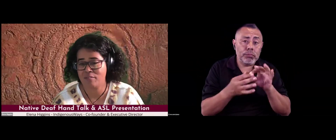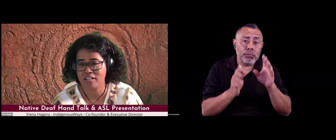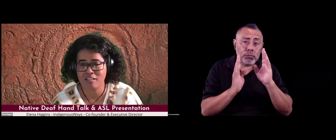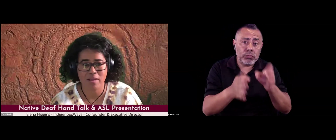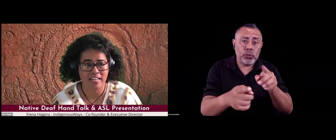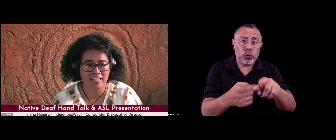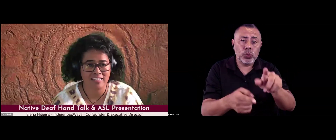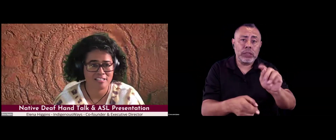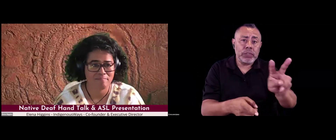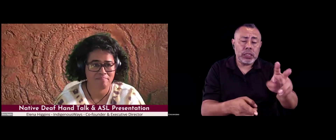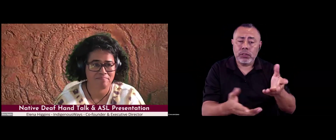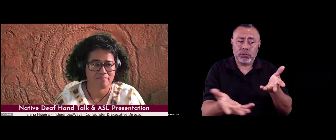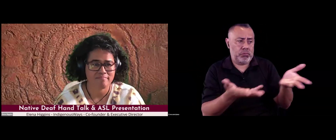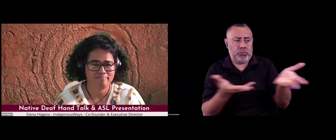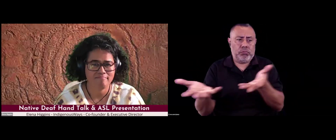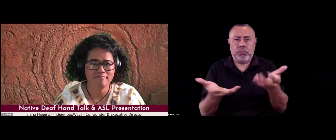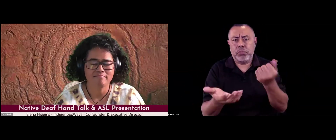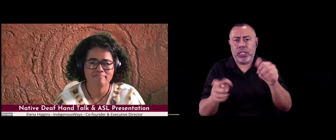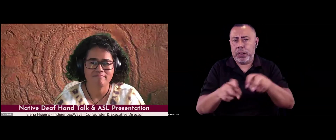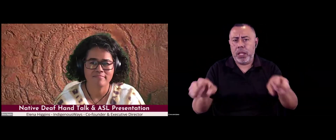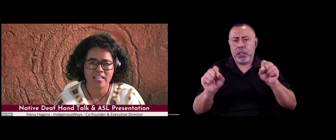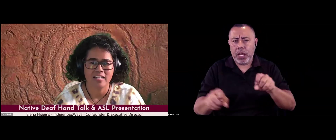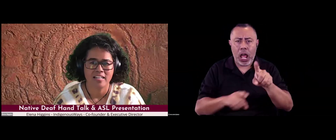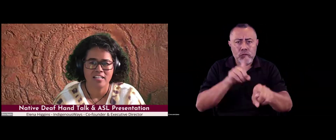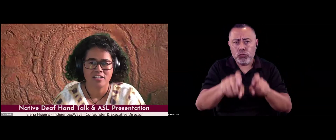And any one of the panelists.